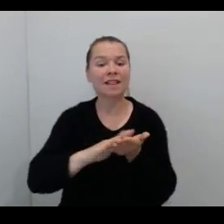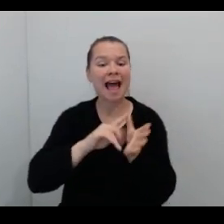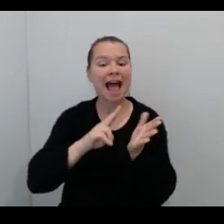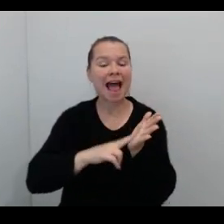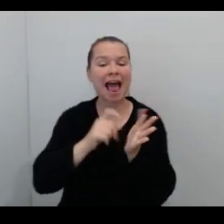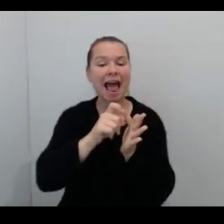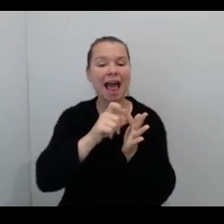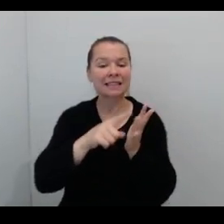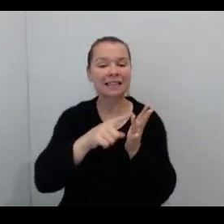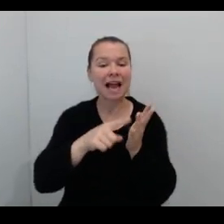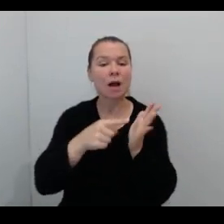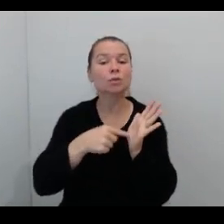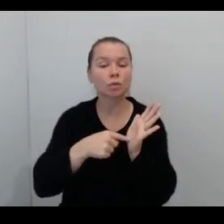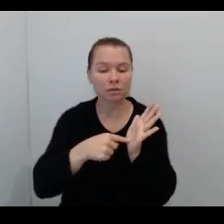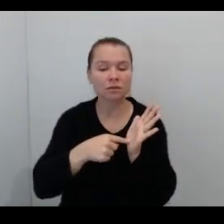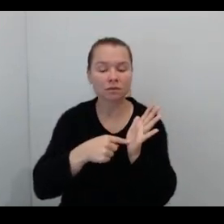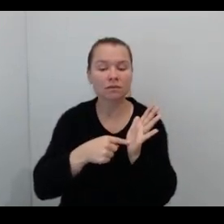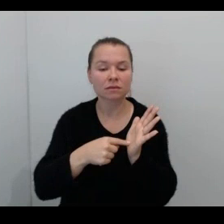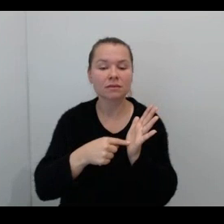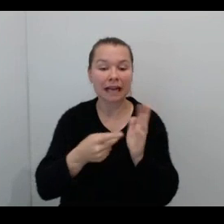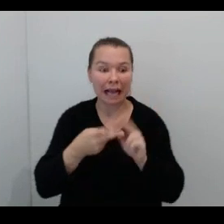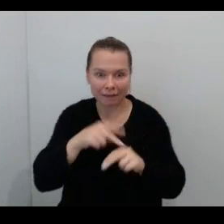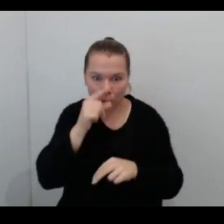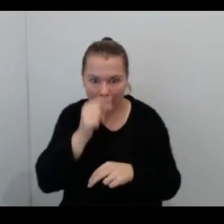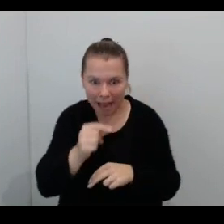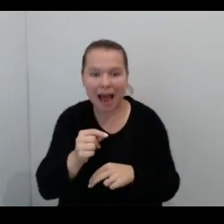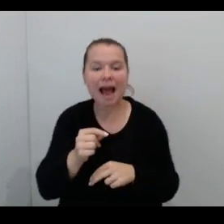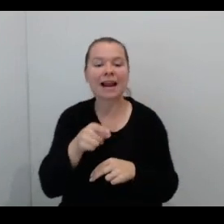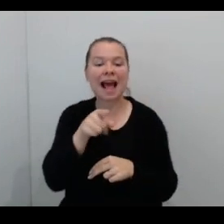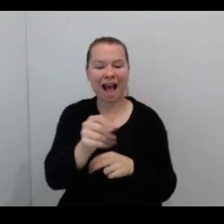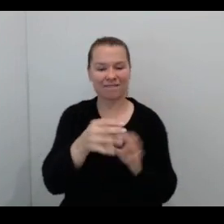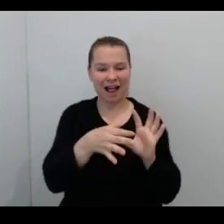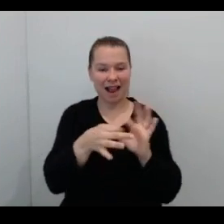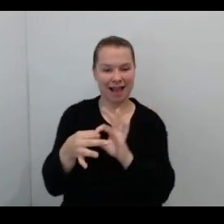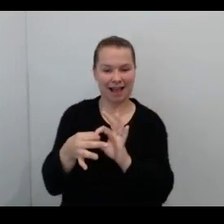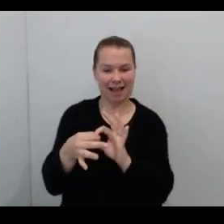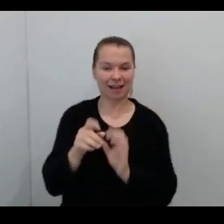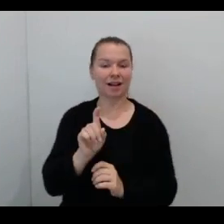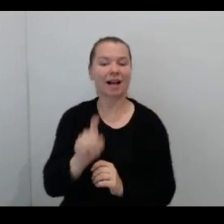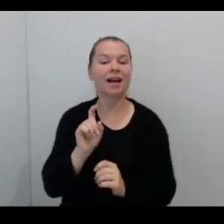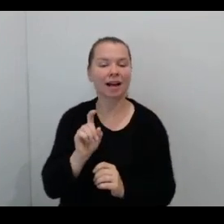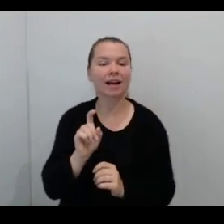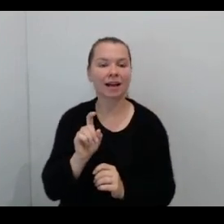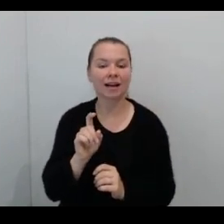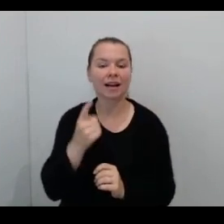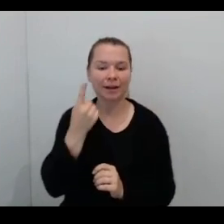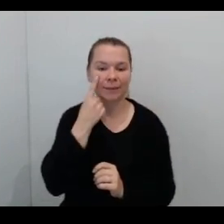we have a link in here to the Go to webinar customer support which is the technology we